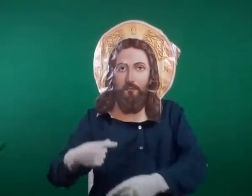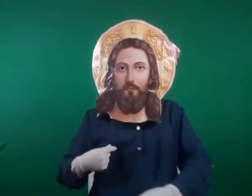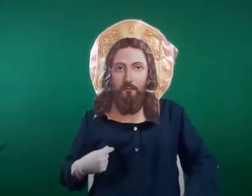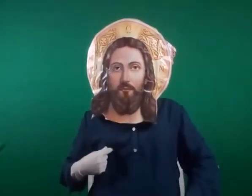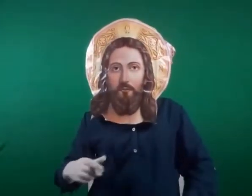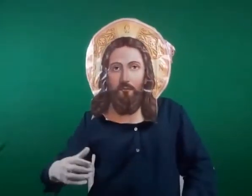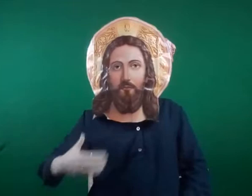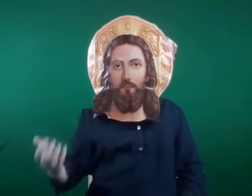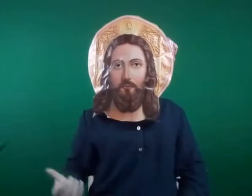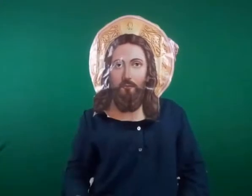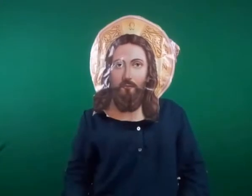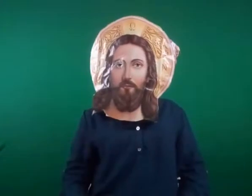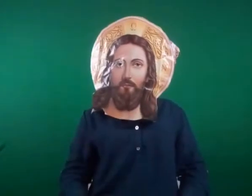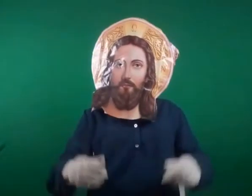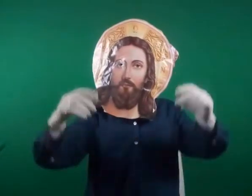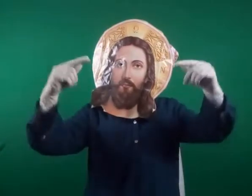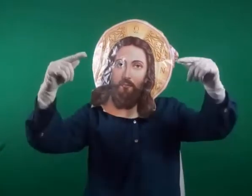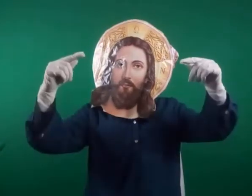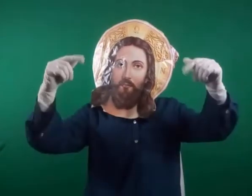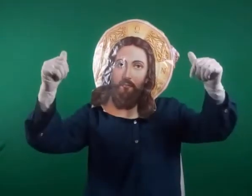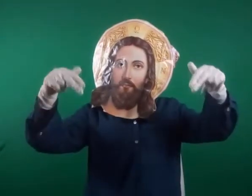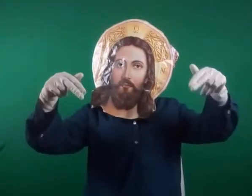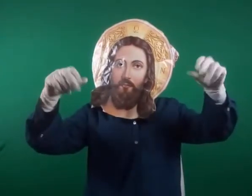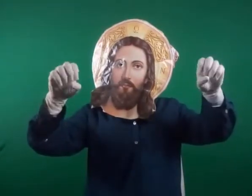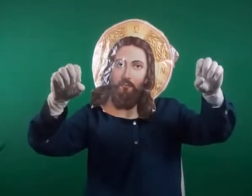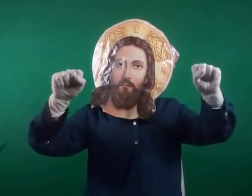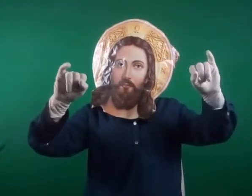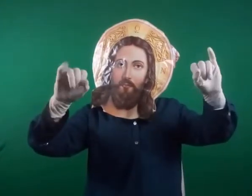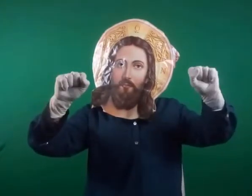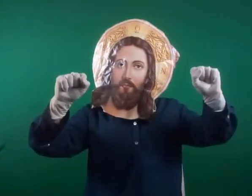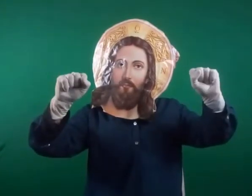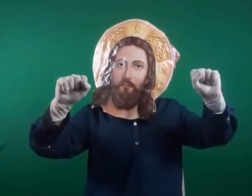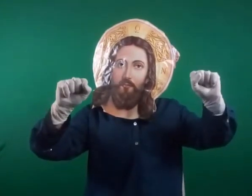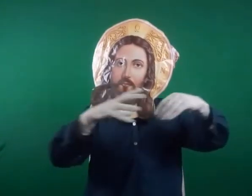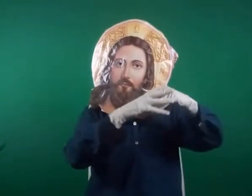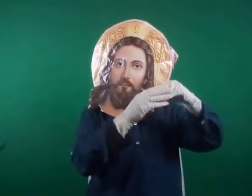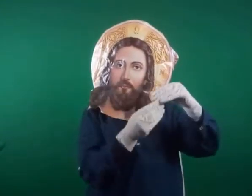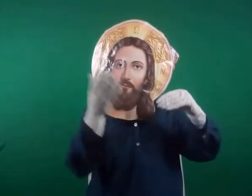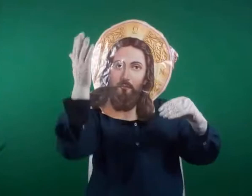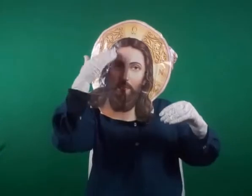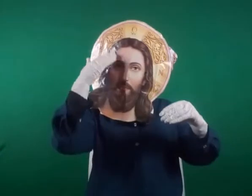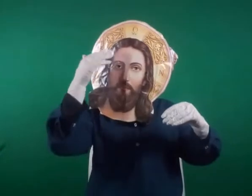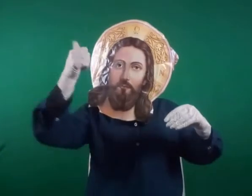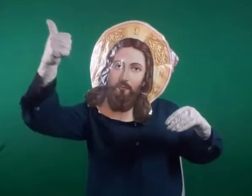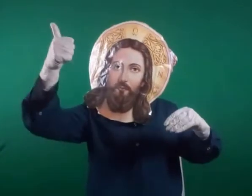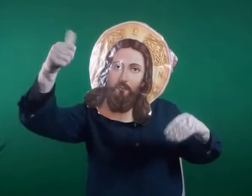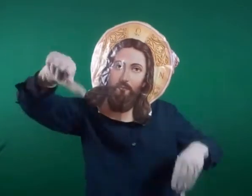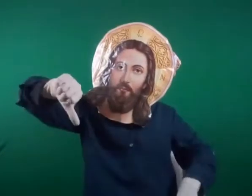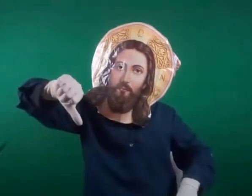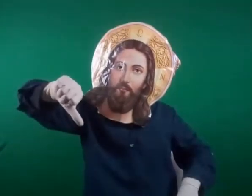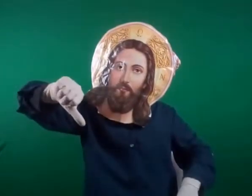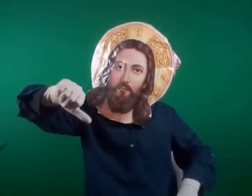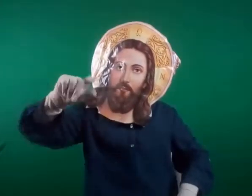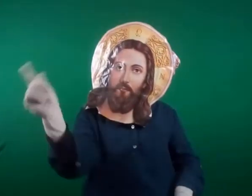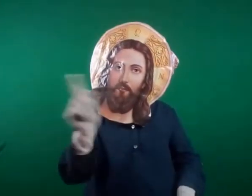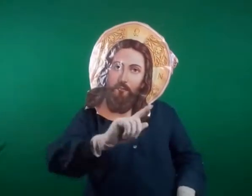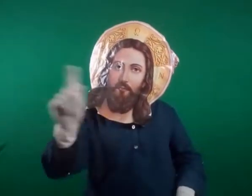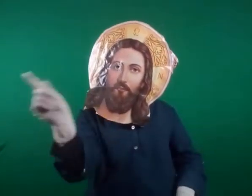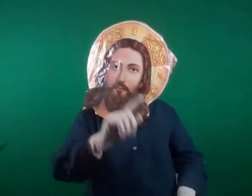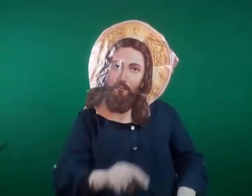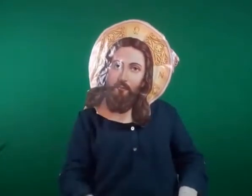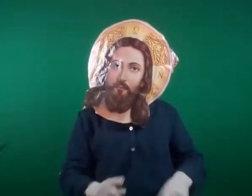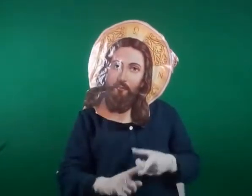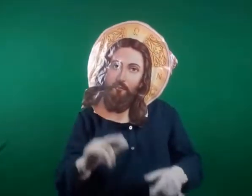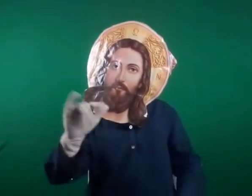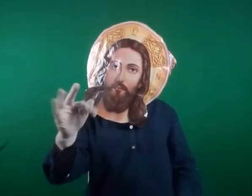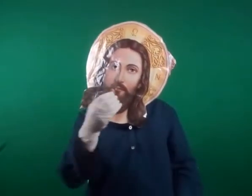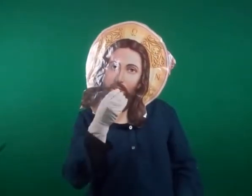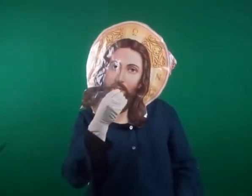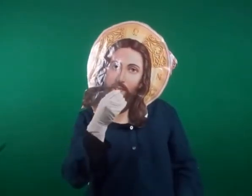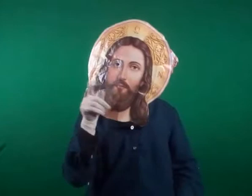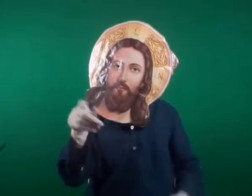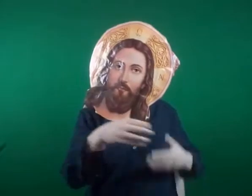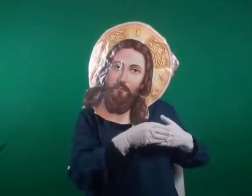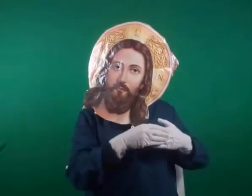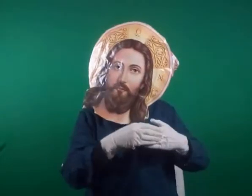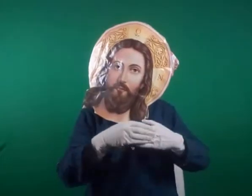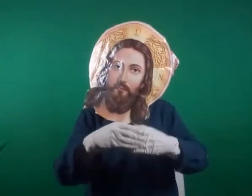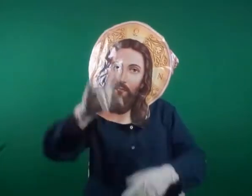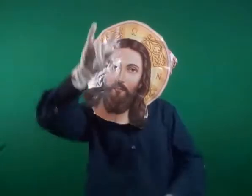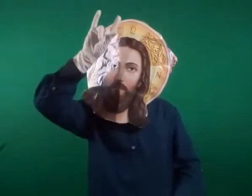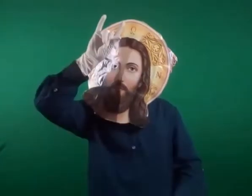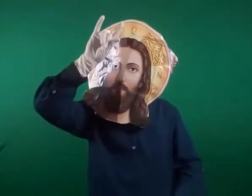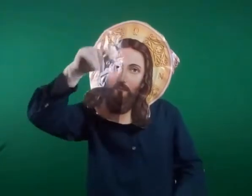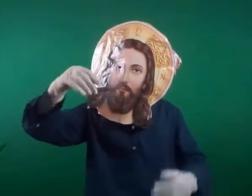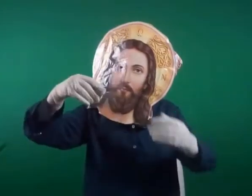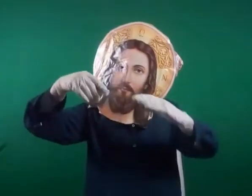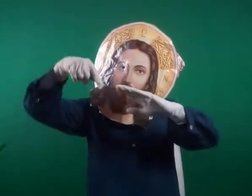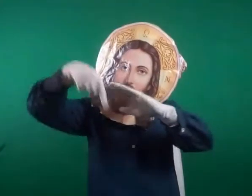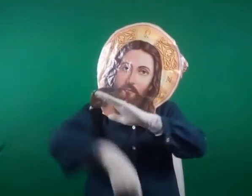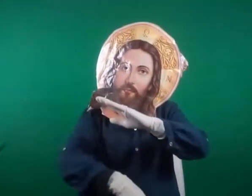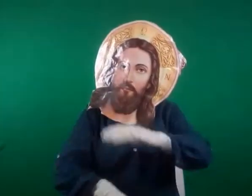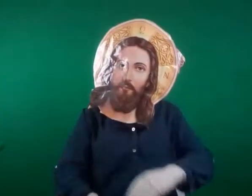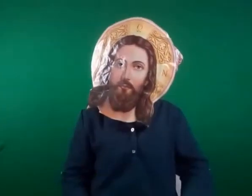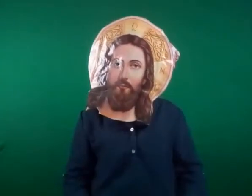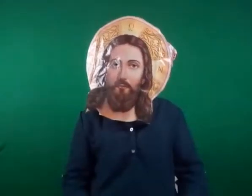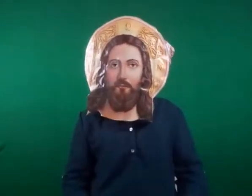In the Genesis parable the fig the fruit of the knowleadge of good and evil was forbidden from mankind and it was eating it that lead to mankinds downfall.